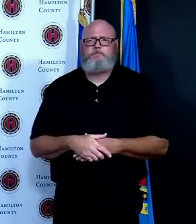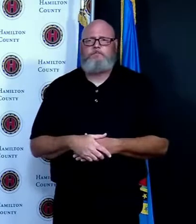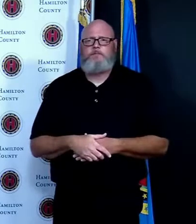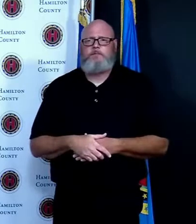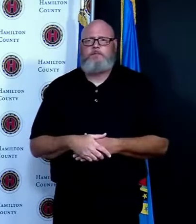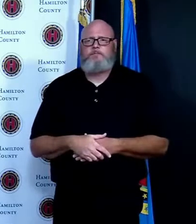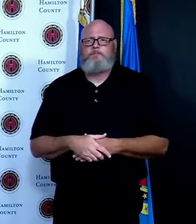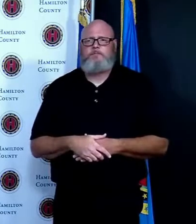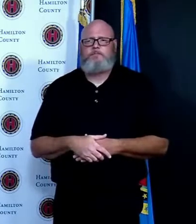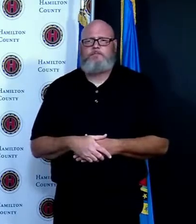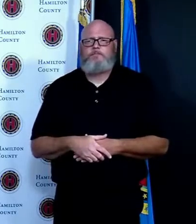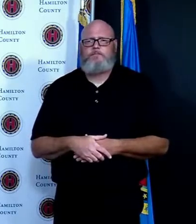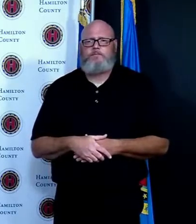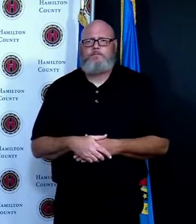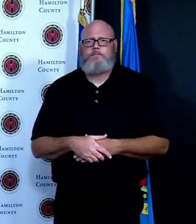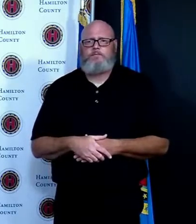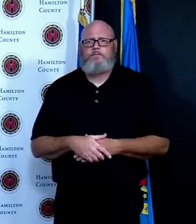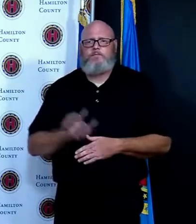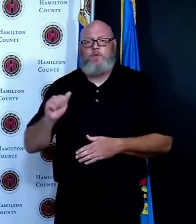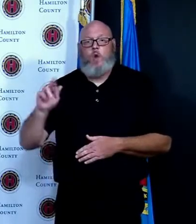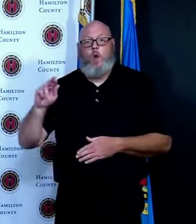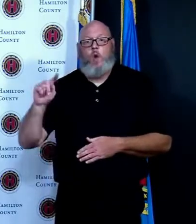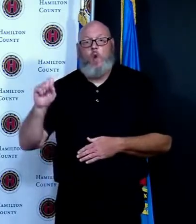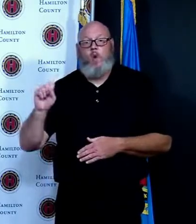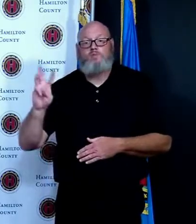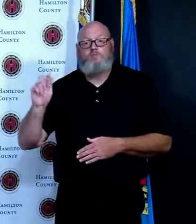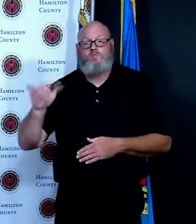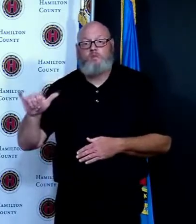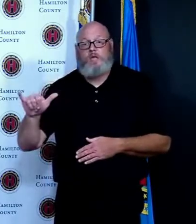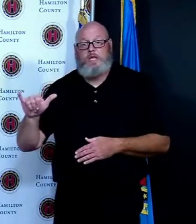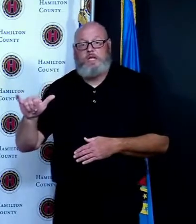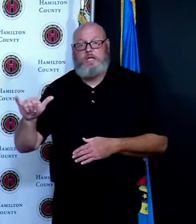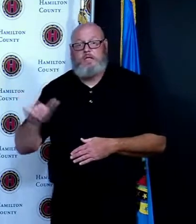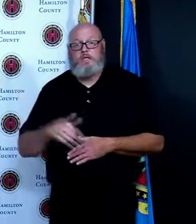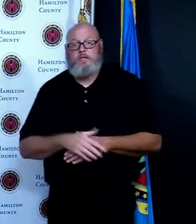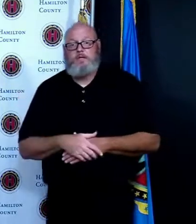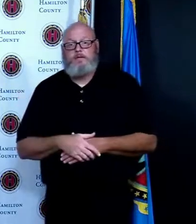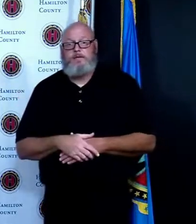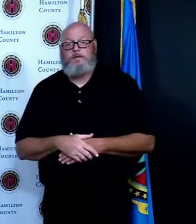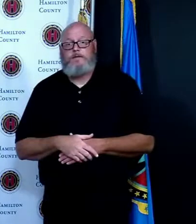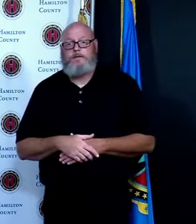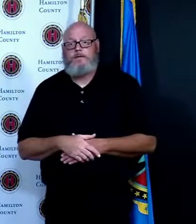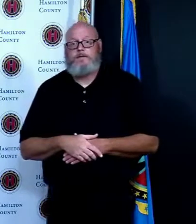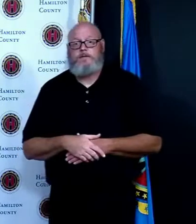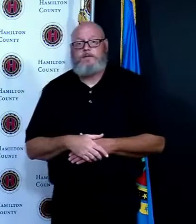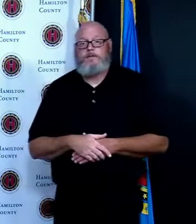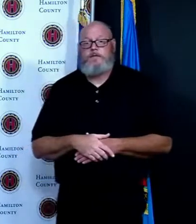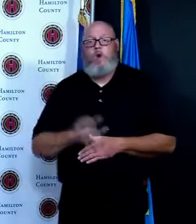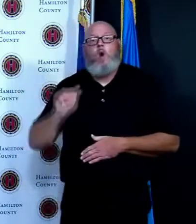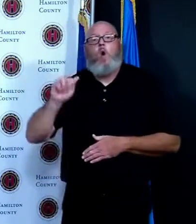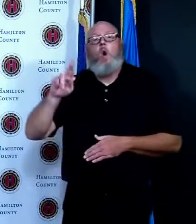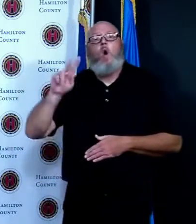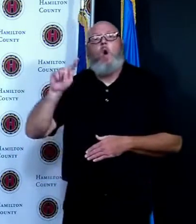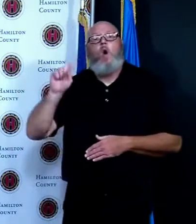to art non-profit arts organizations as you can imagine according to arts wave about 10 000 people